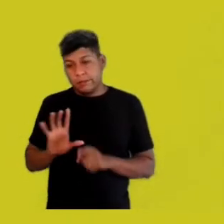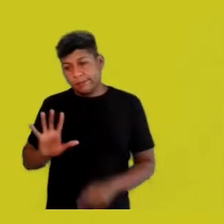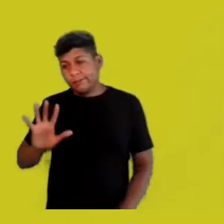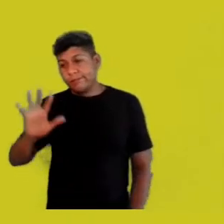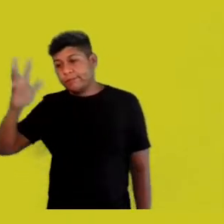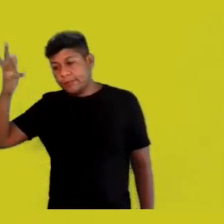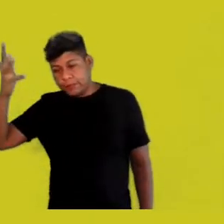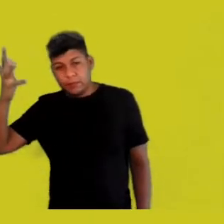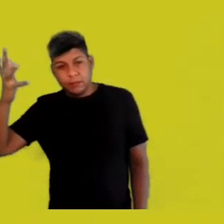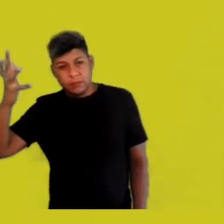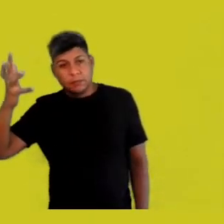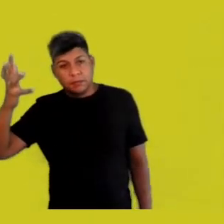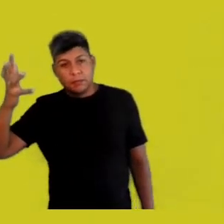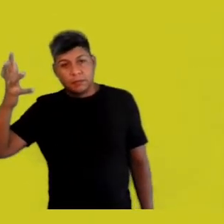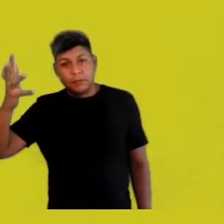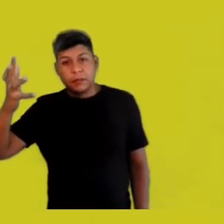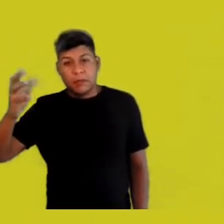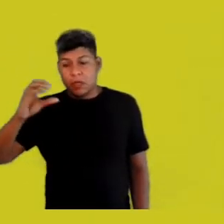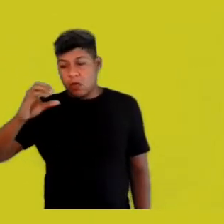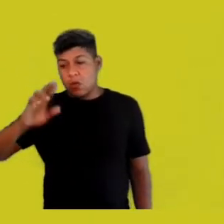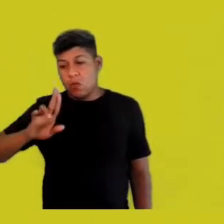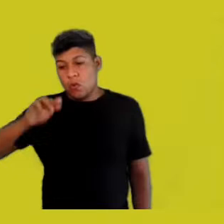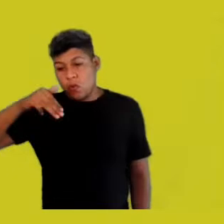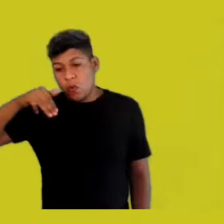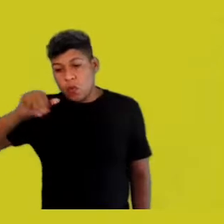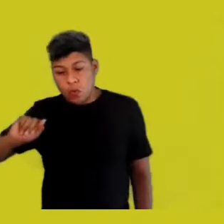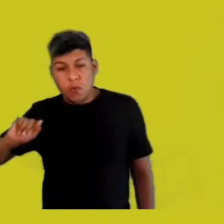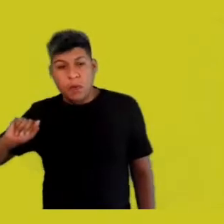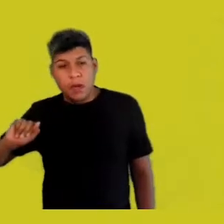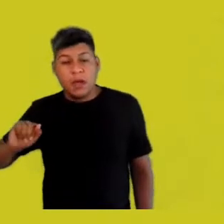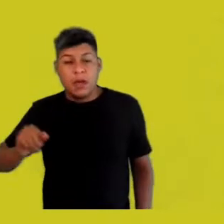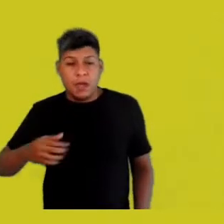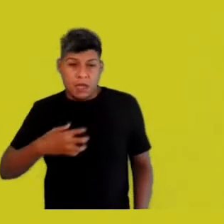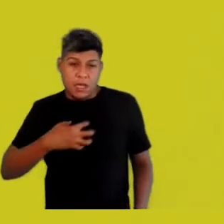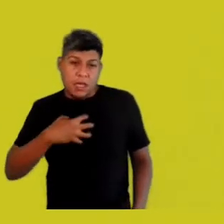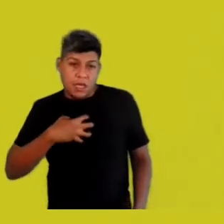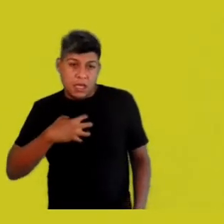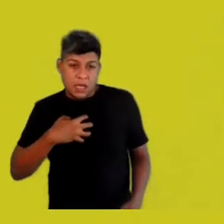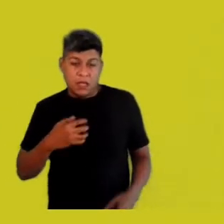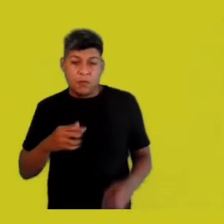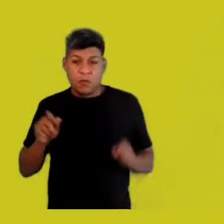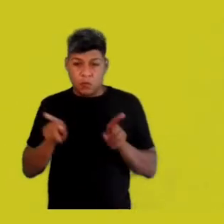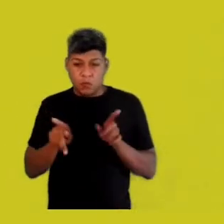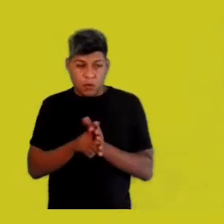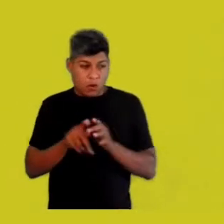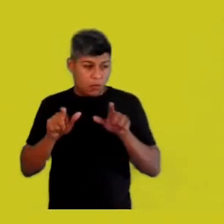“Cause” is both kuma and diambo, I mean, rhythm is a place of events.